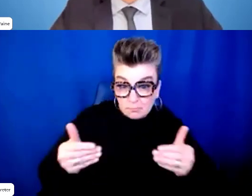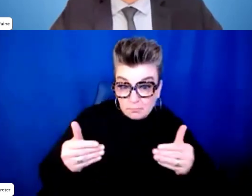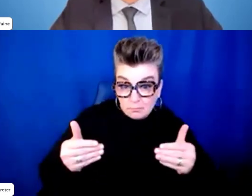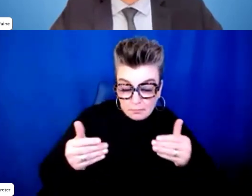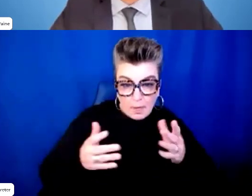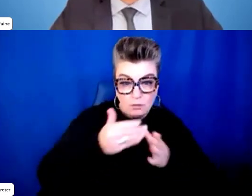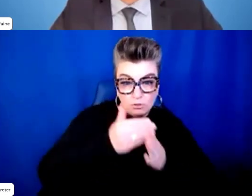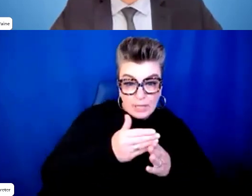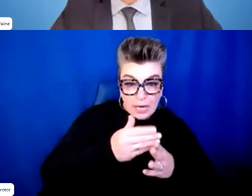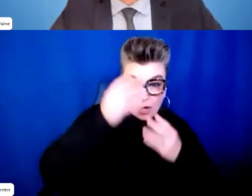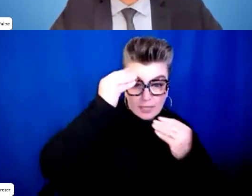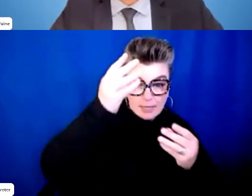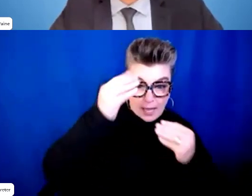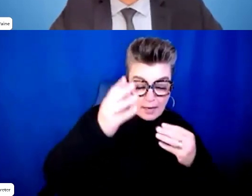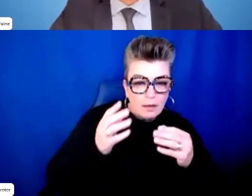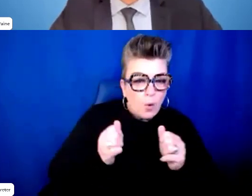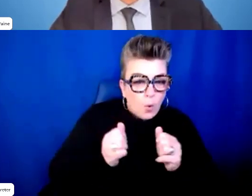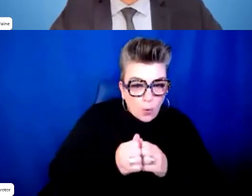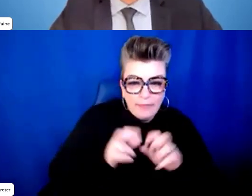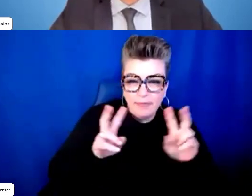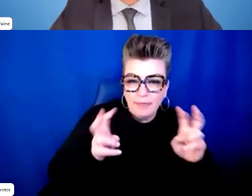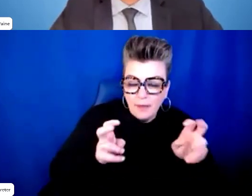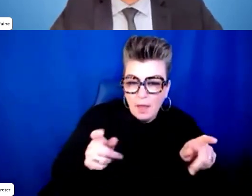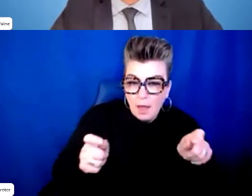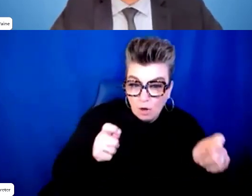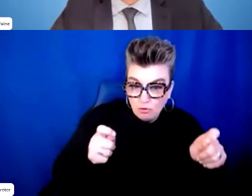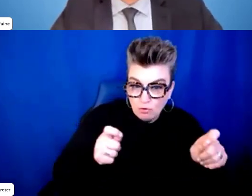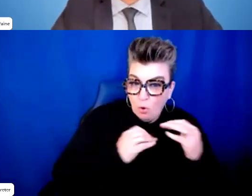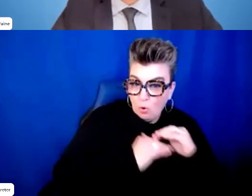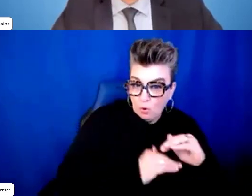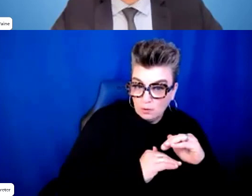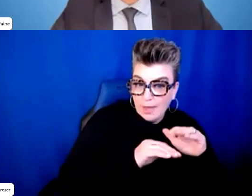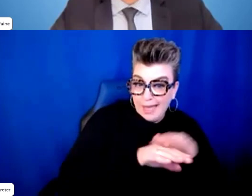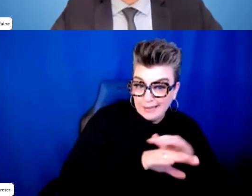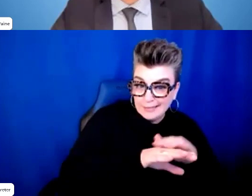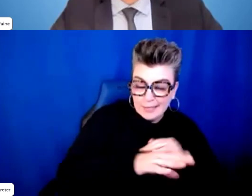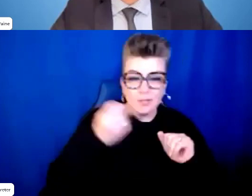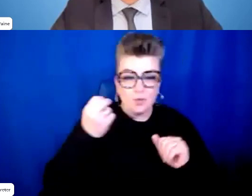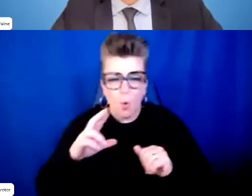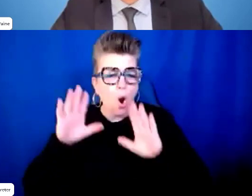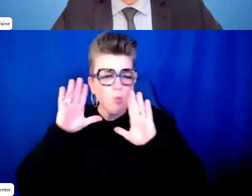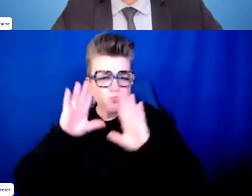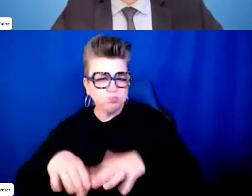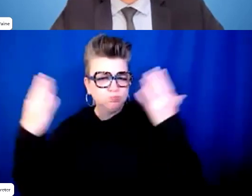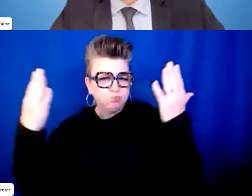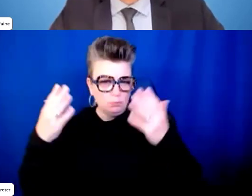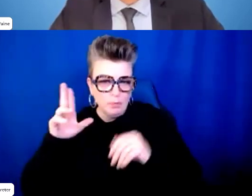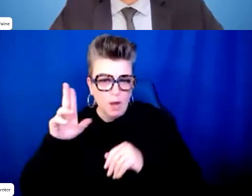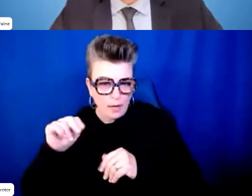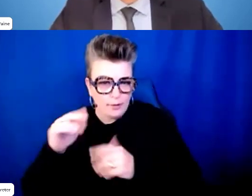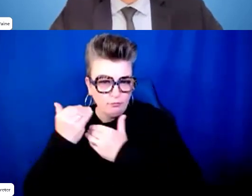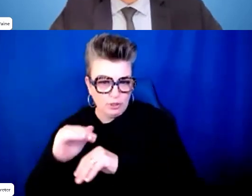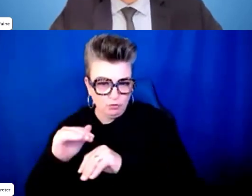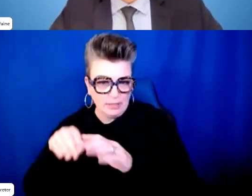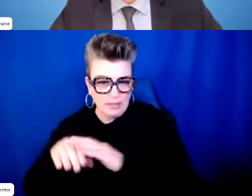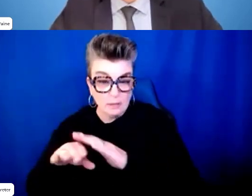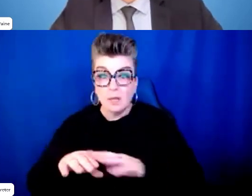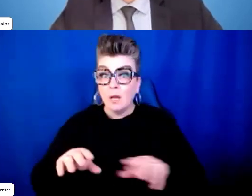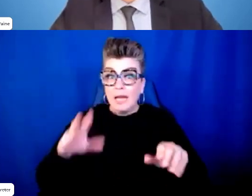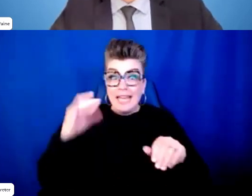you know, controlled access or through unrestricted access. So these include, you know, if you're actually considering to share it through controlled access,